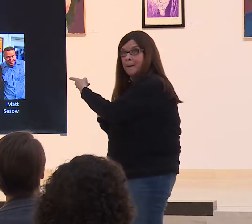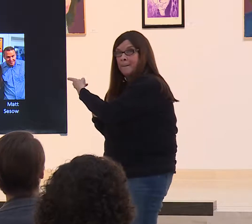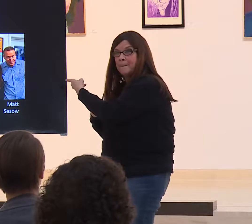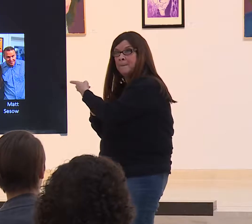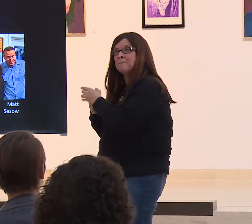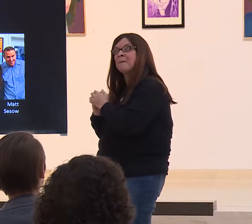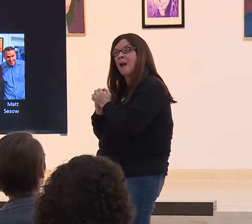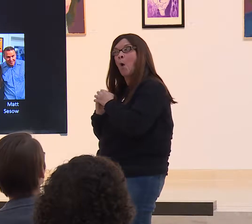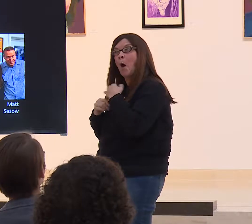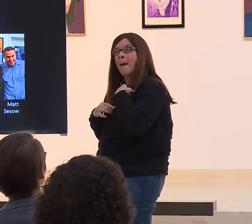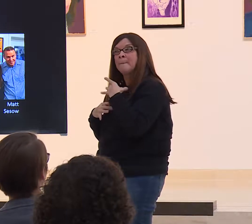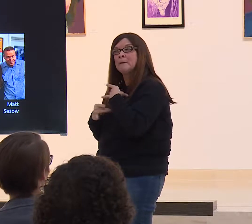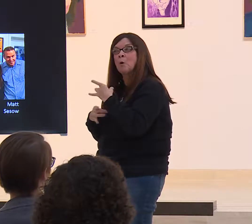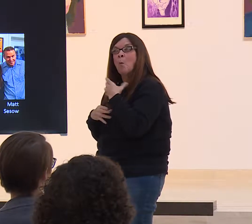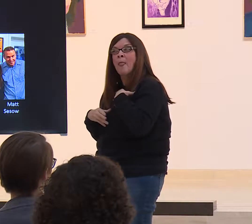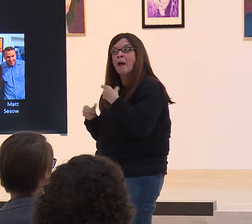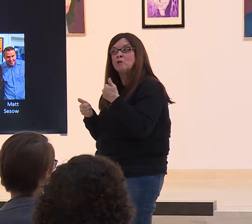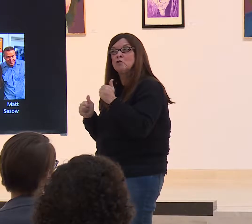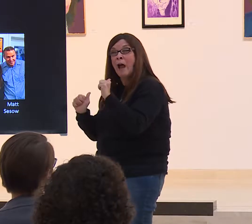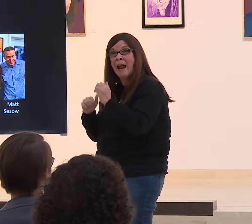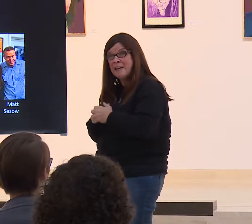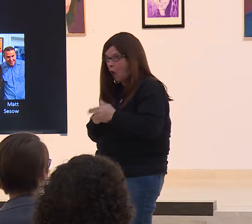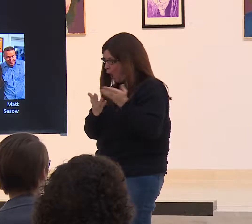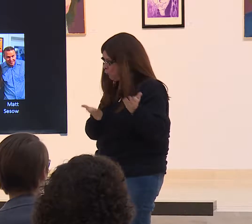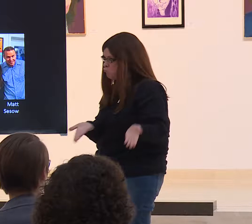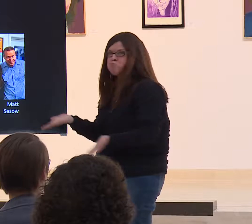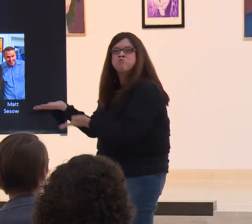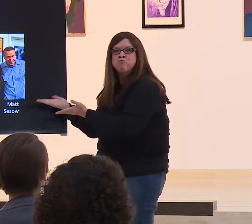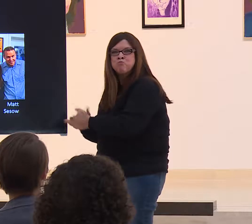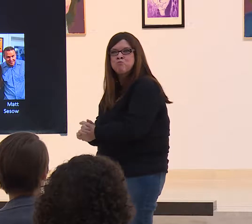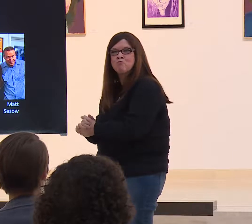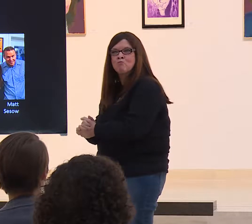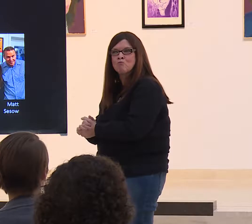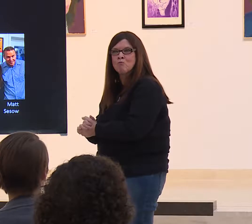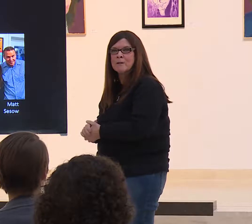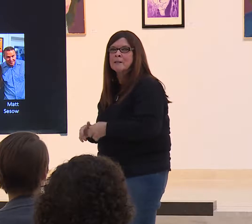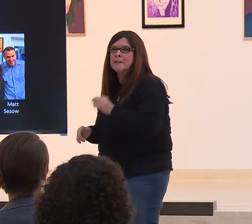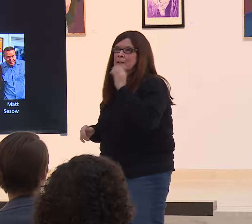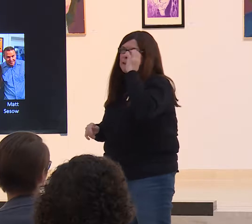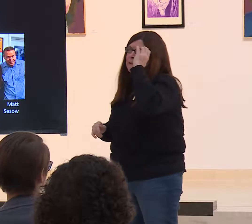He shared this concept with me, and he really brought